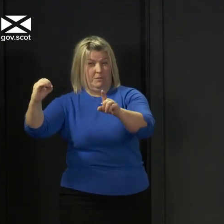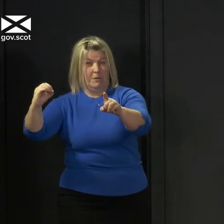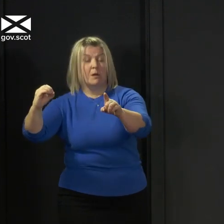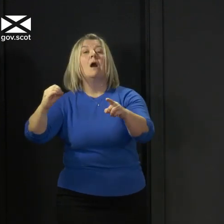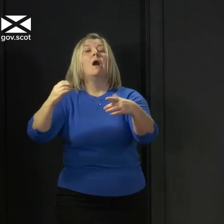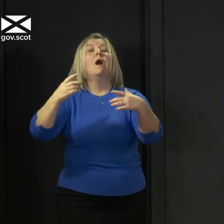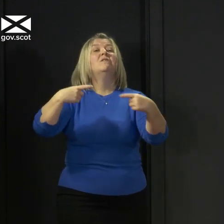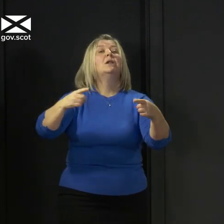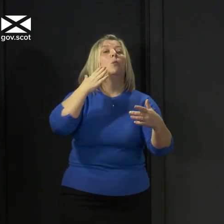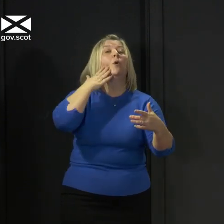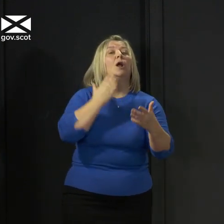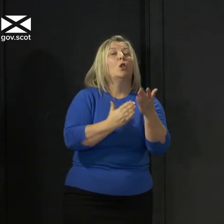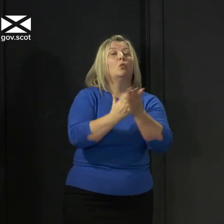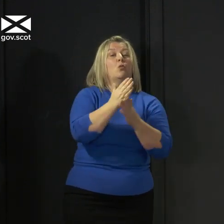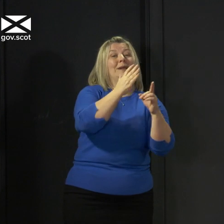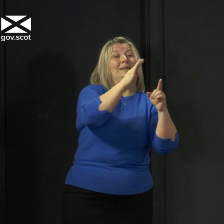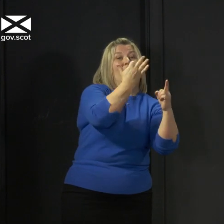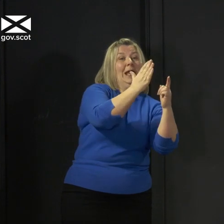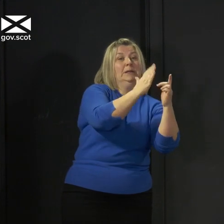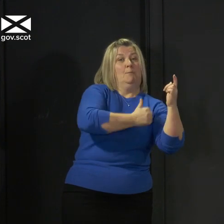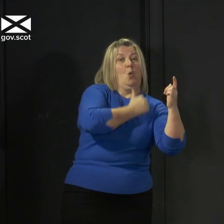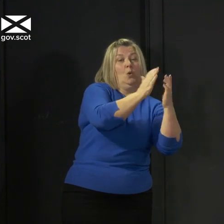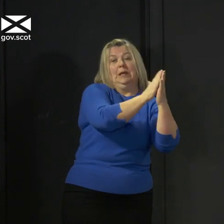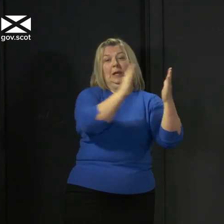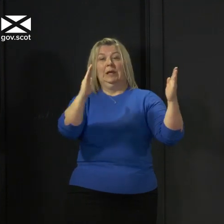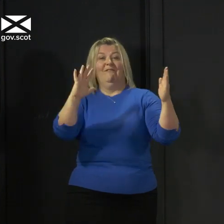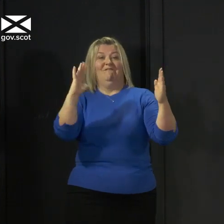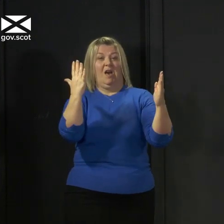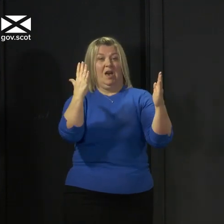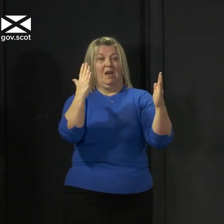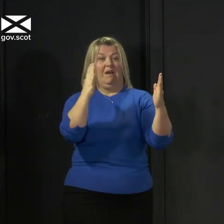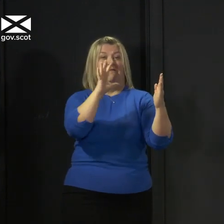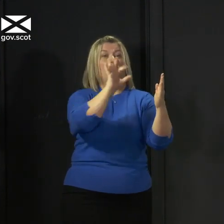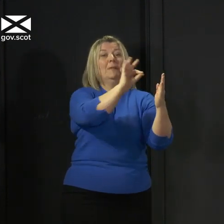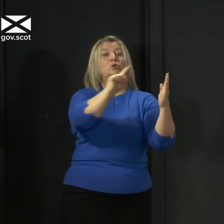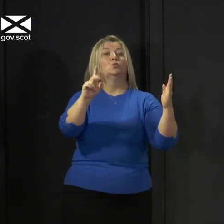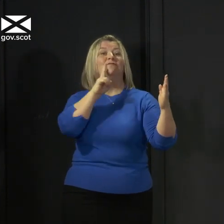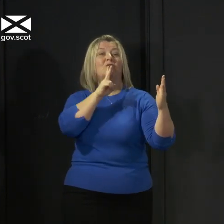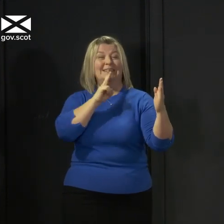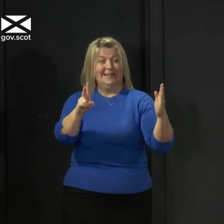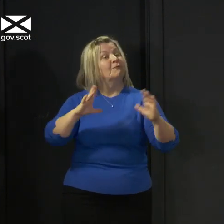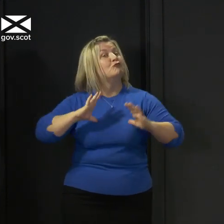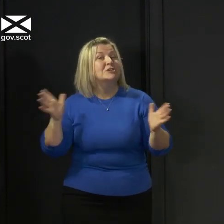a.m. and 5 p.m. every weekday it's a free line and since it has been launched